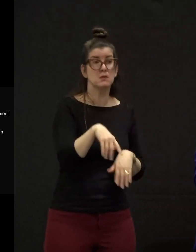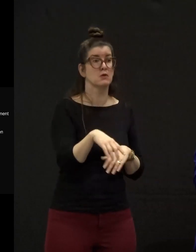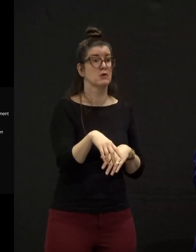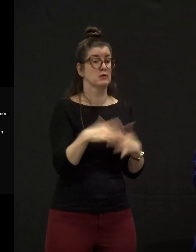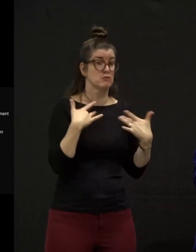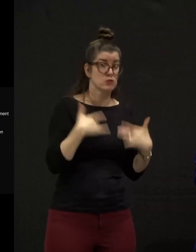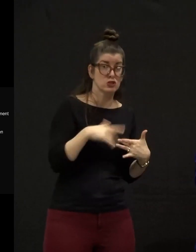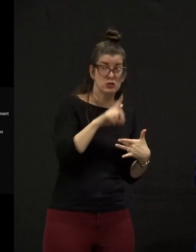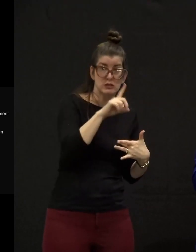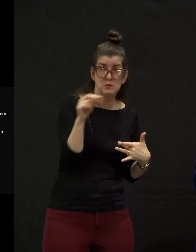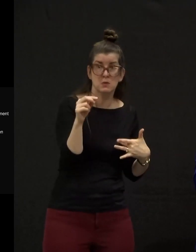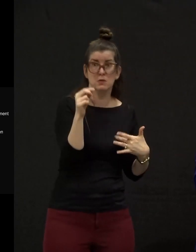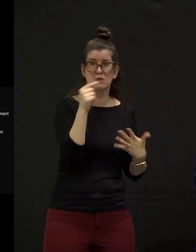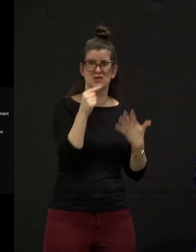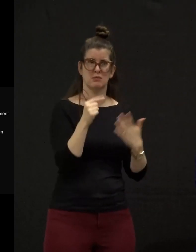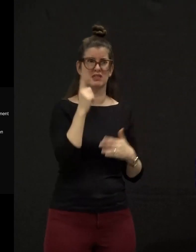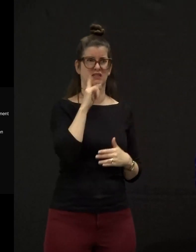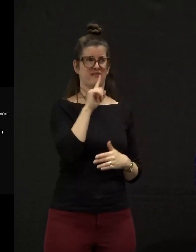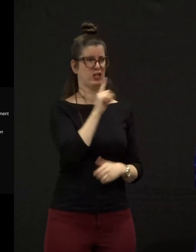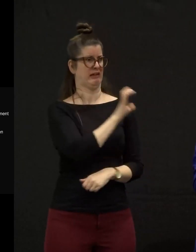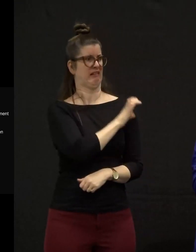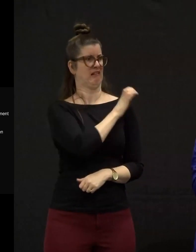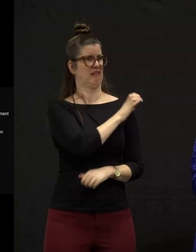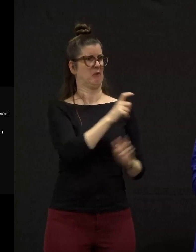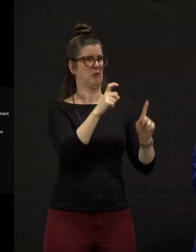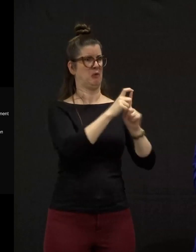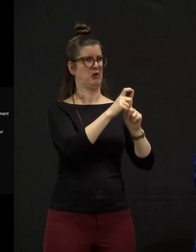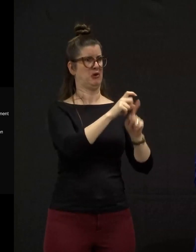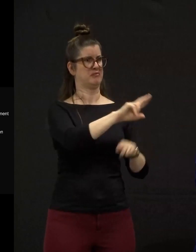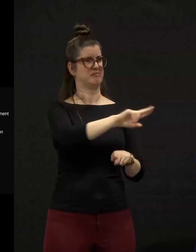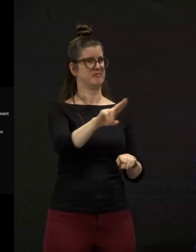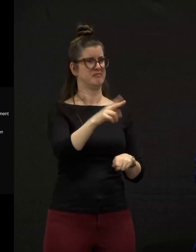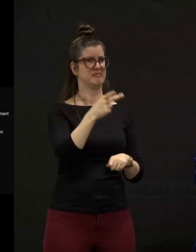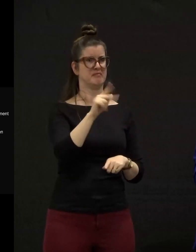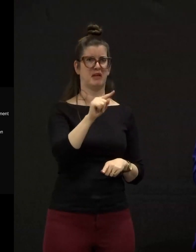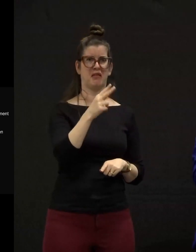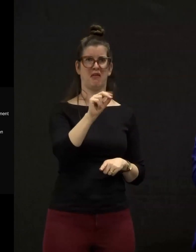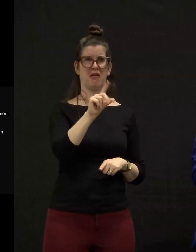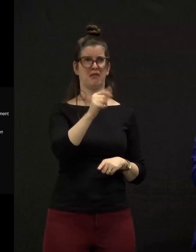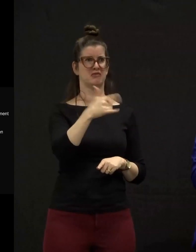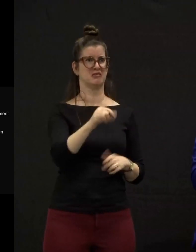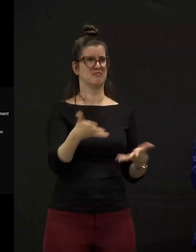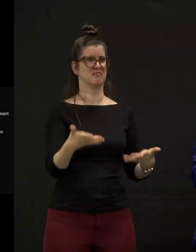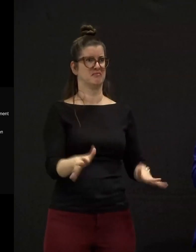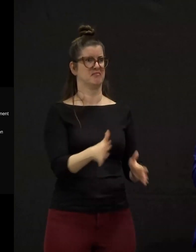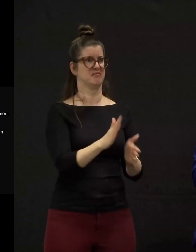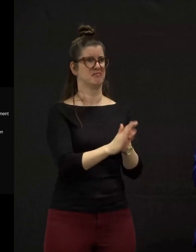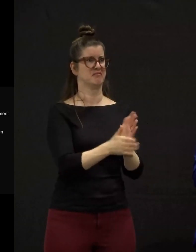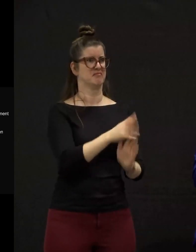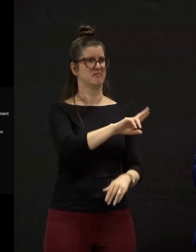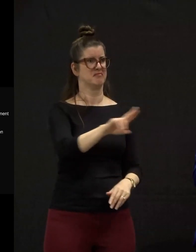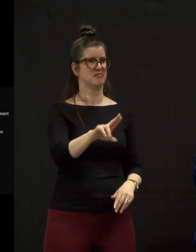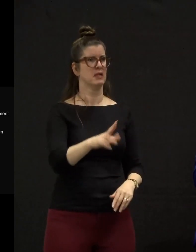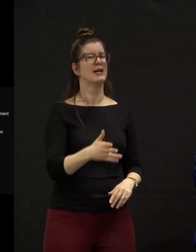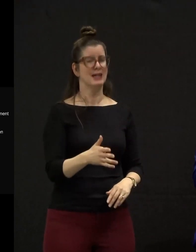something that sounds very clinical and pathologized. In some cases, these things are important